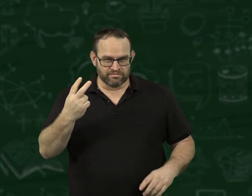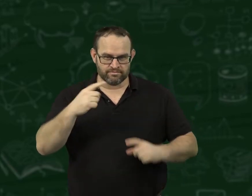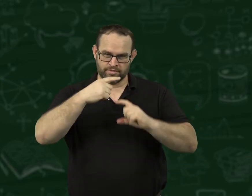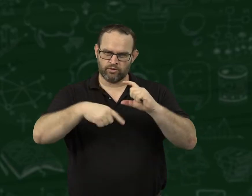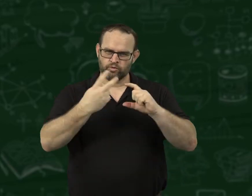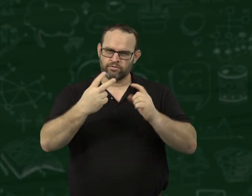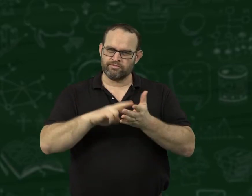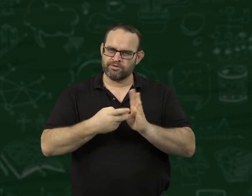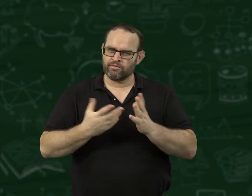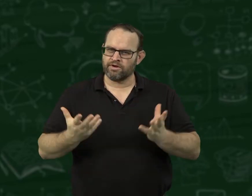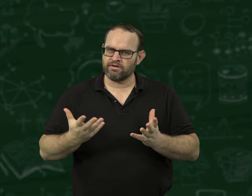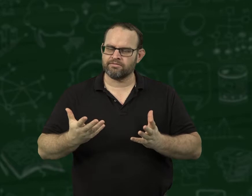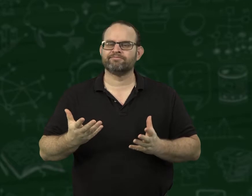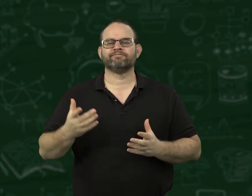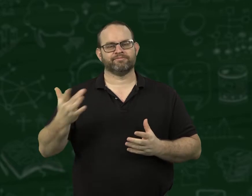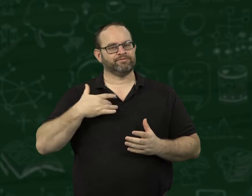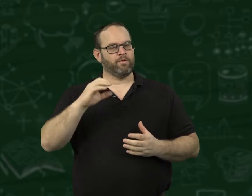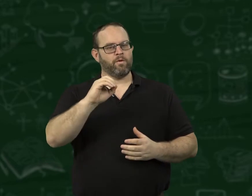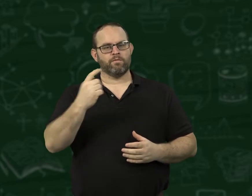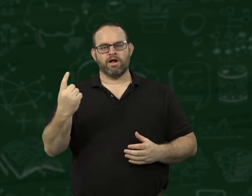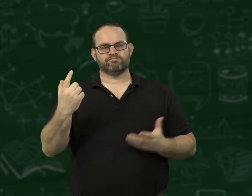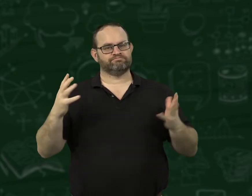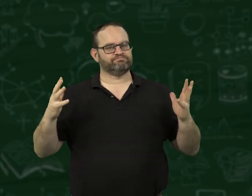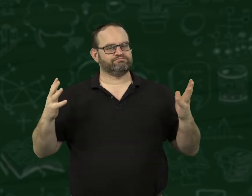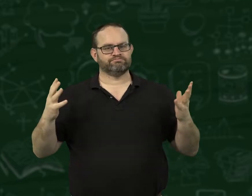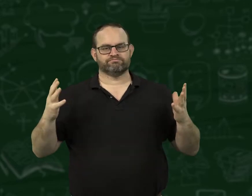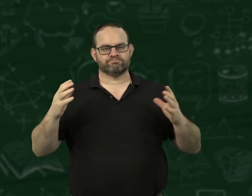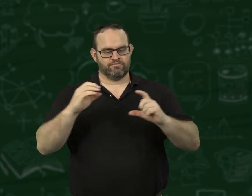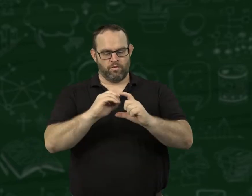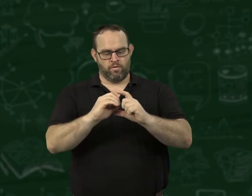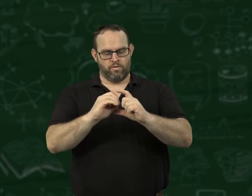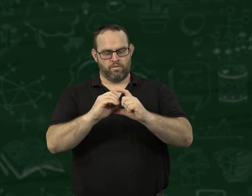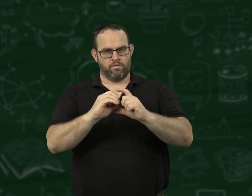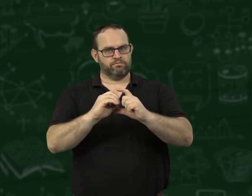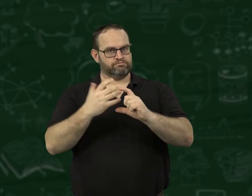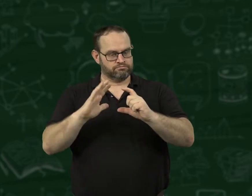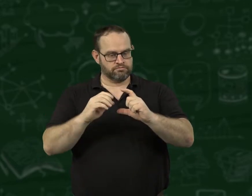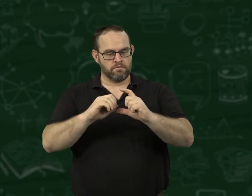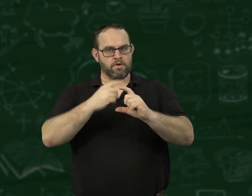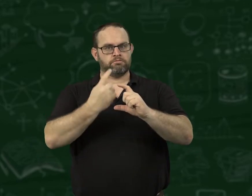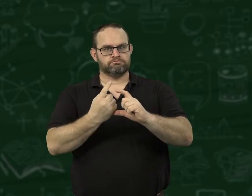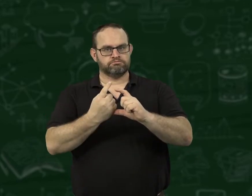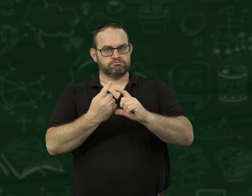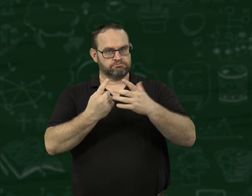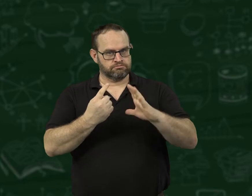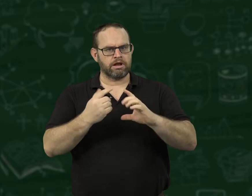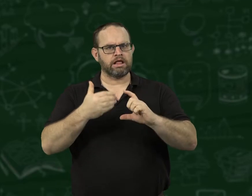Base-two has only two binary digits, 0 and 1. Start with 0, the next digit is 1.